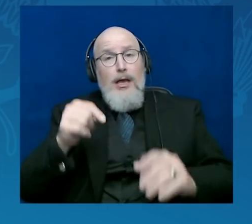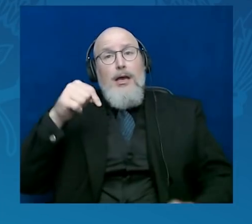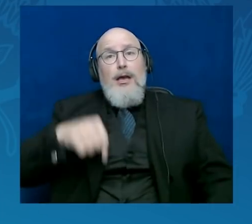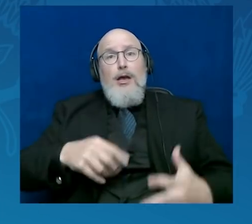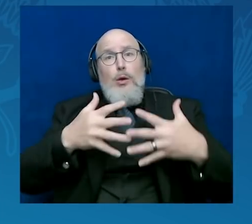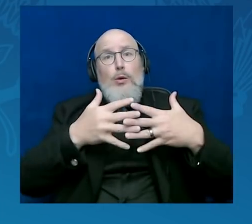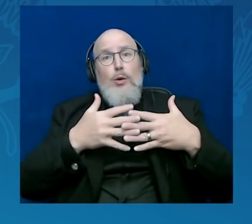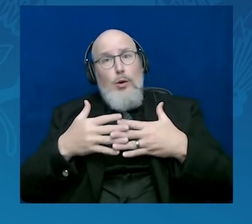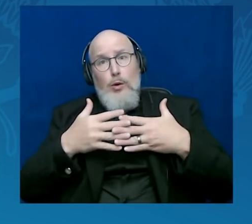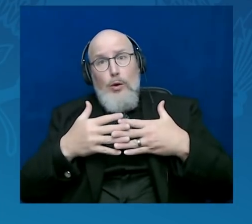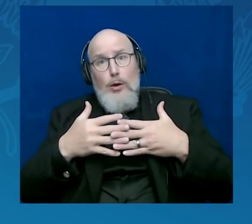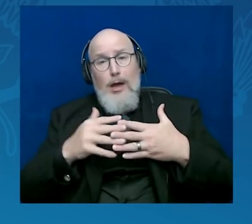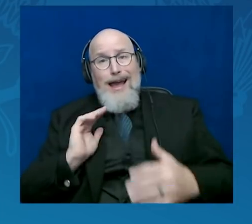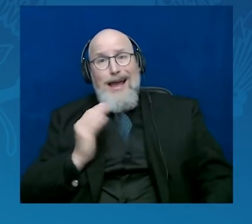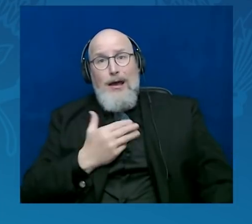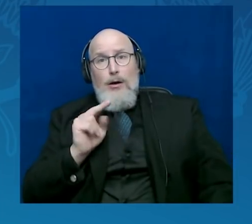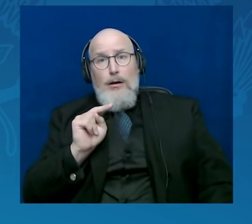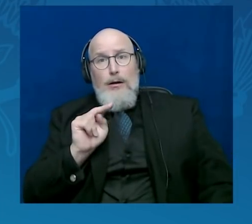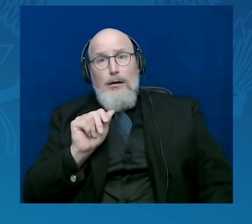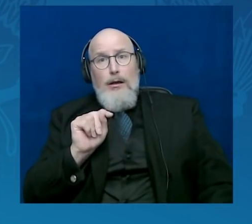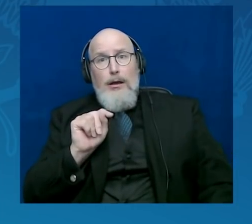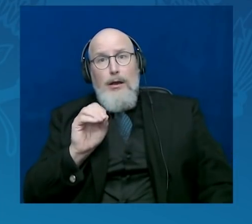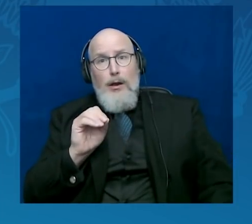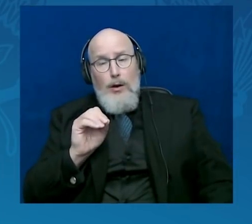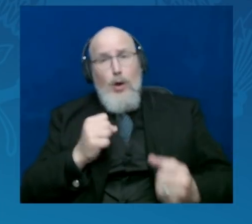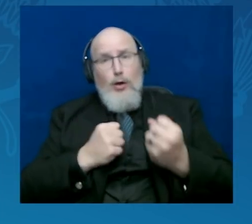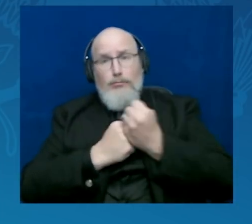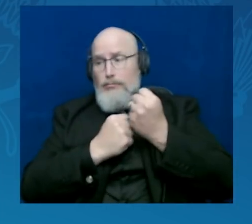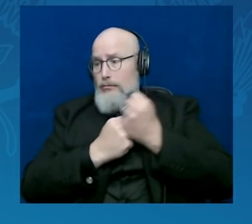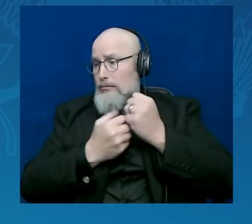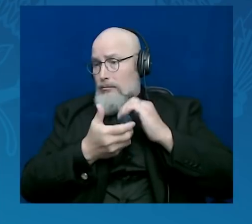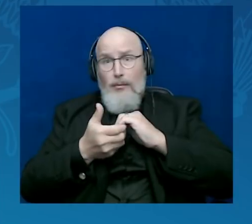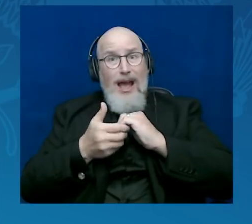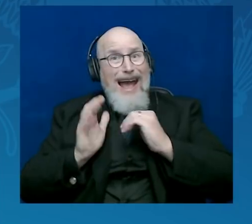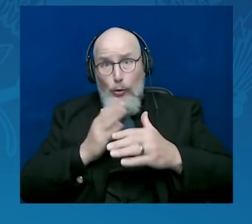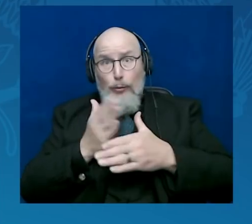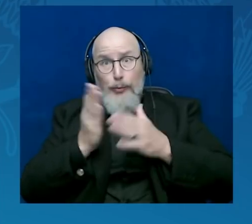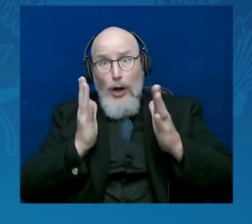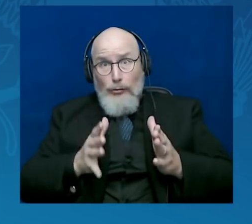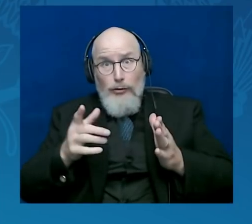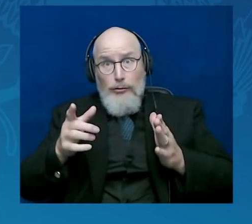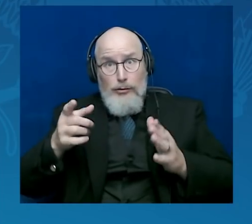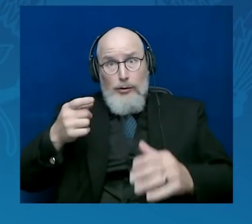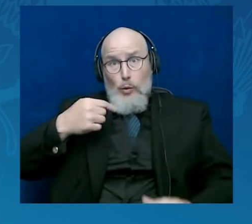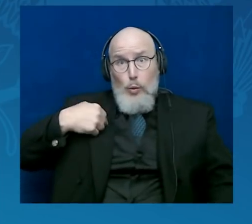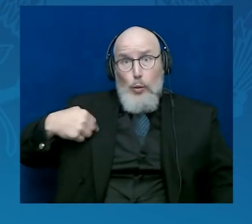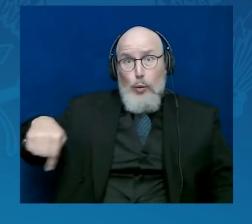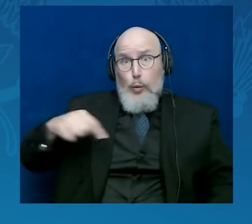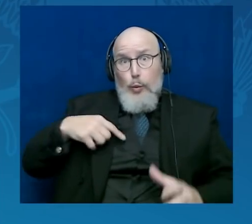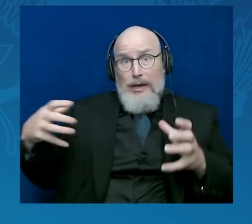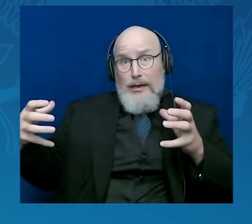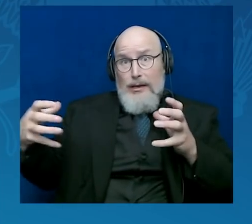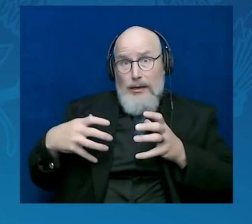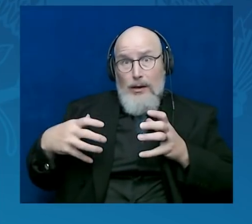and our partners have been and remain open to serious diplomacy.